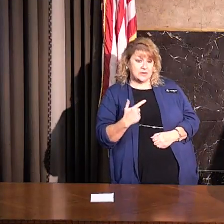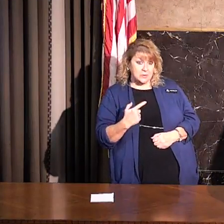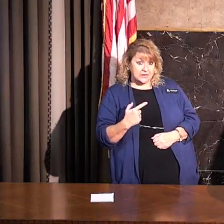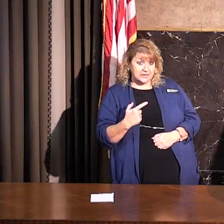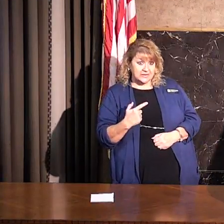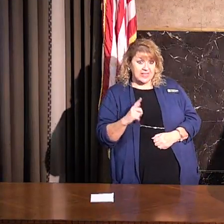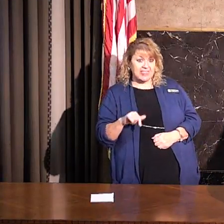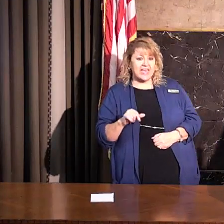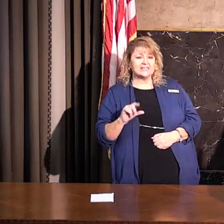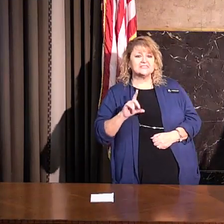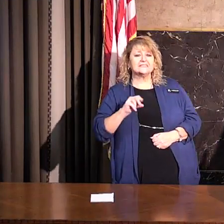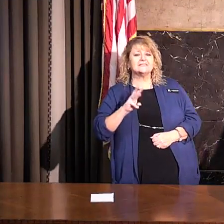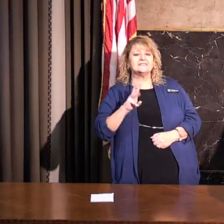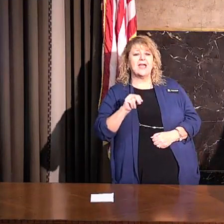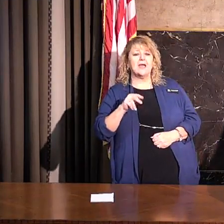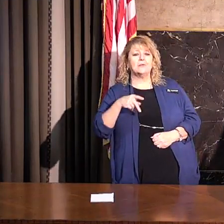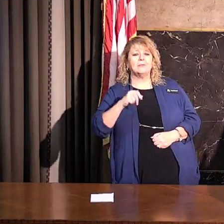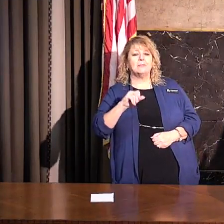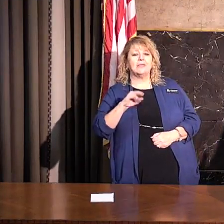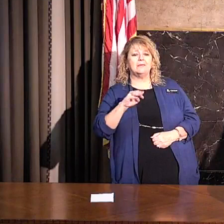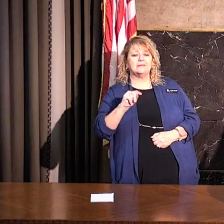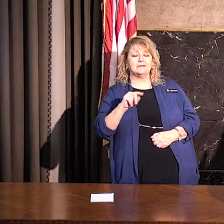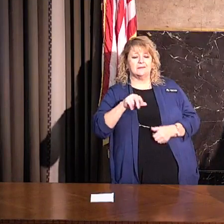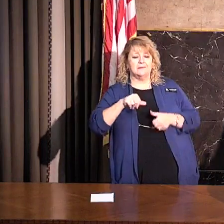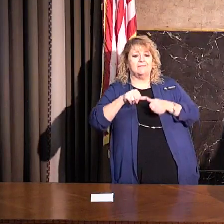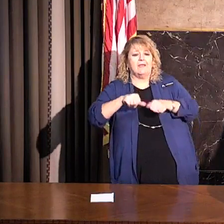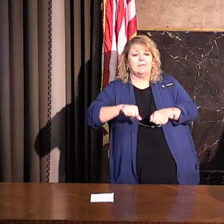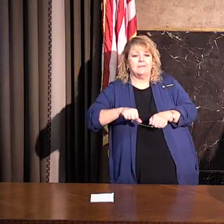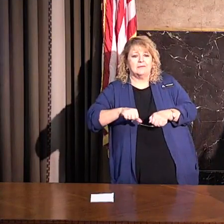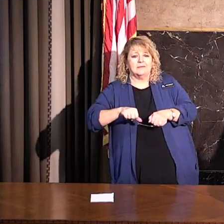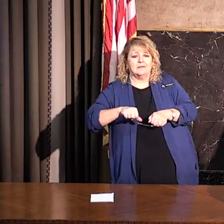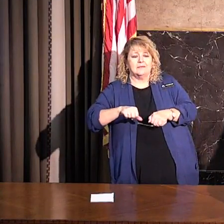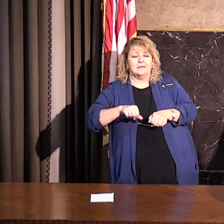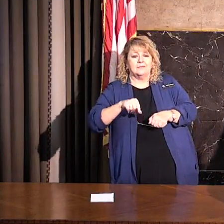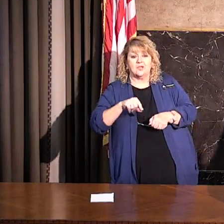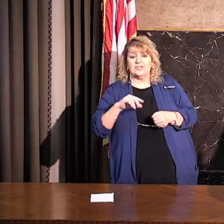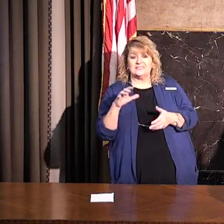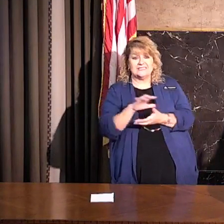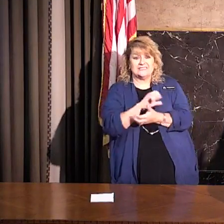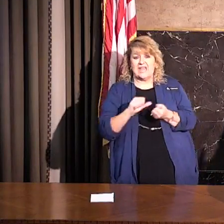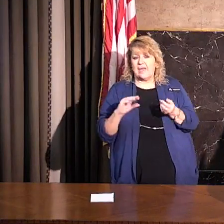Storms is a down payment and that's because the the damage